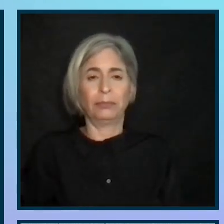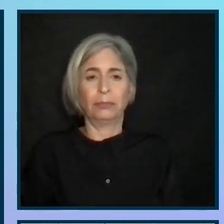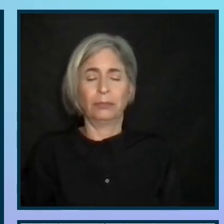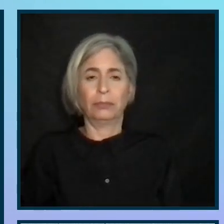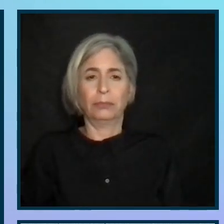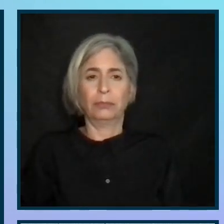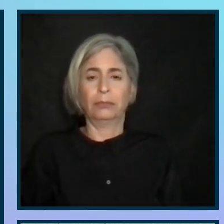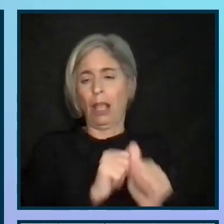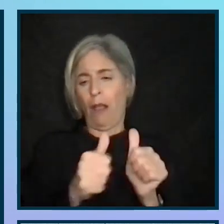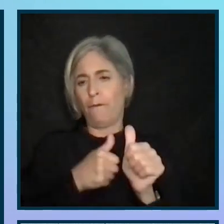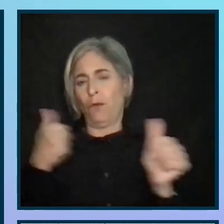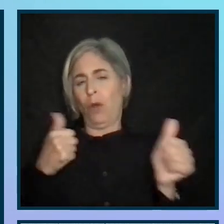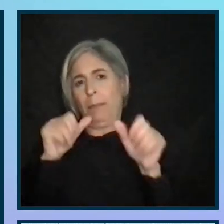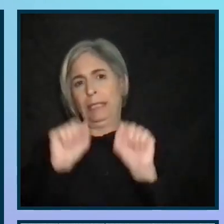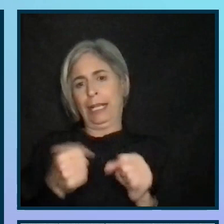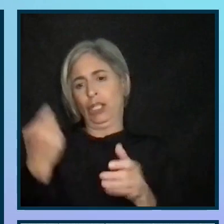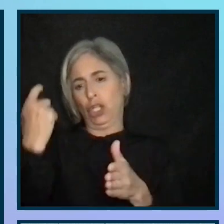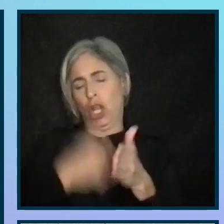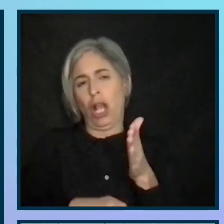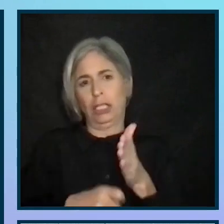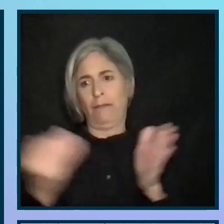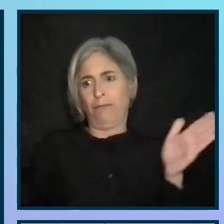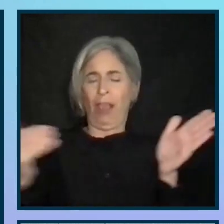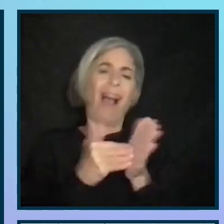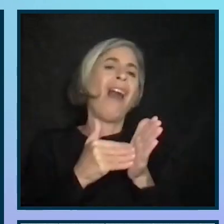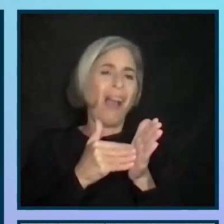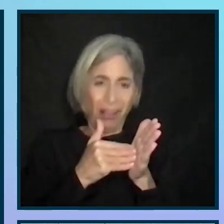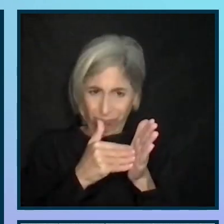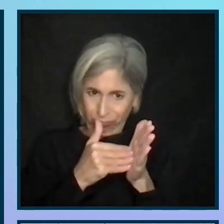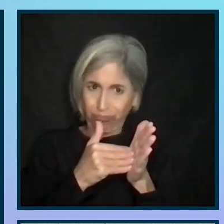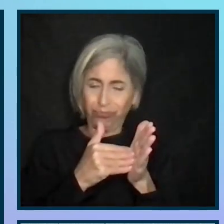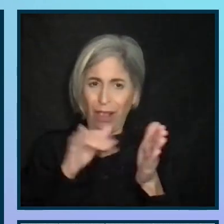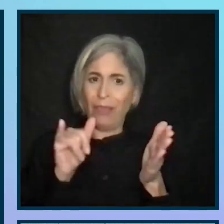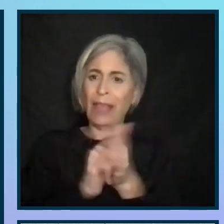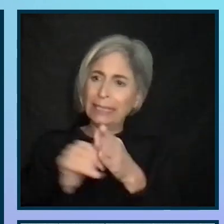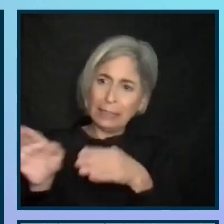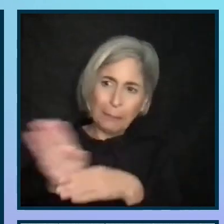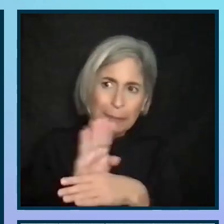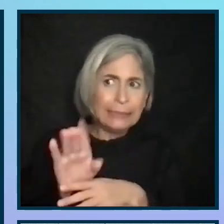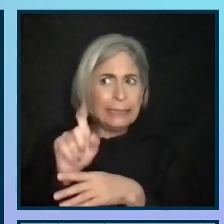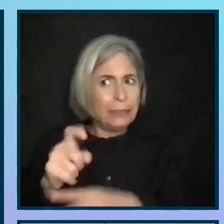Avoiding the potential costs of a lawsuit is another business case you could consider.